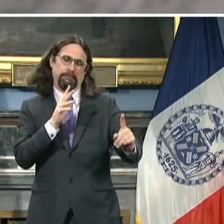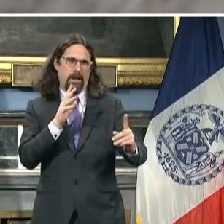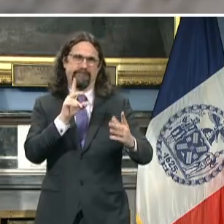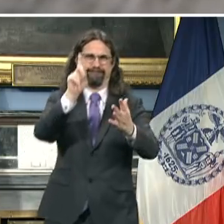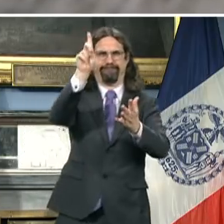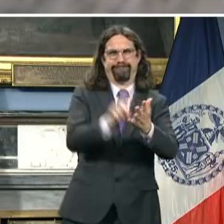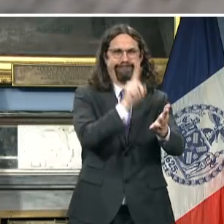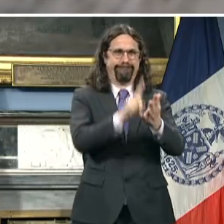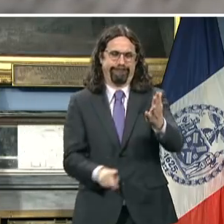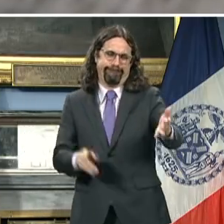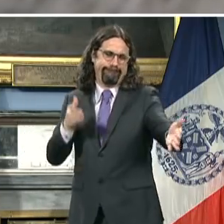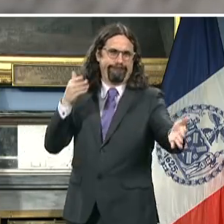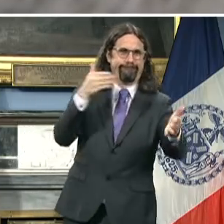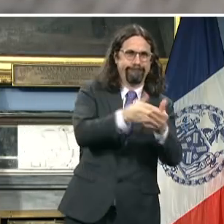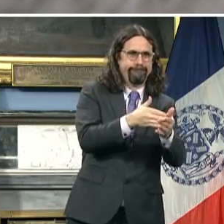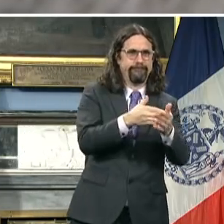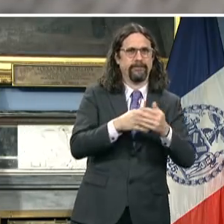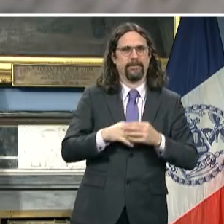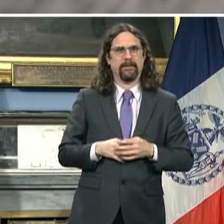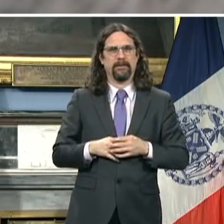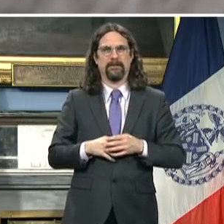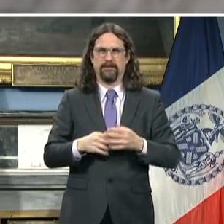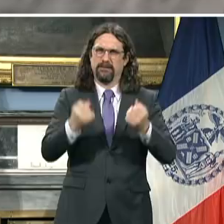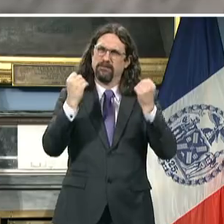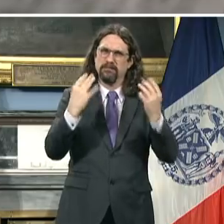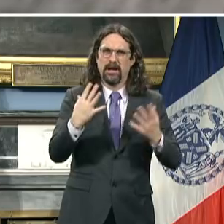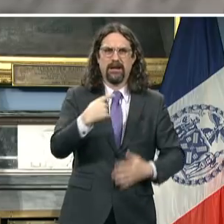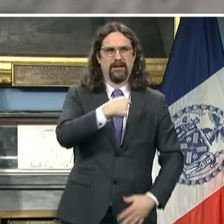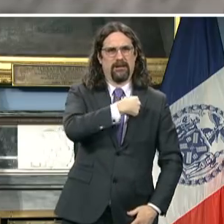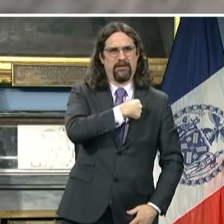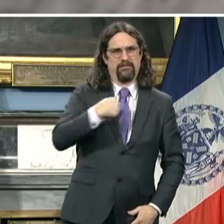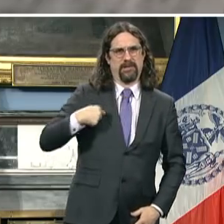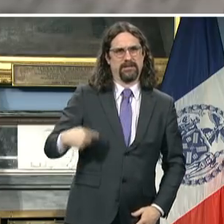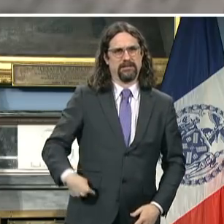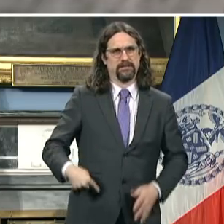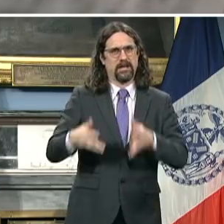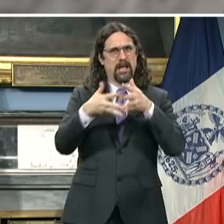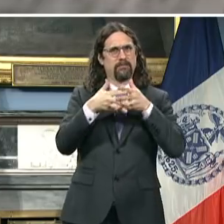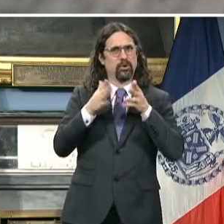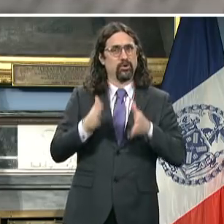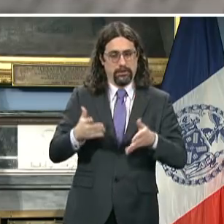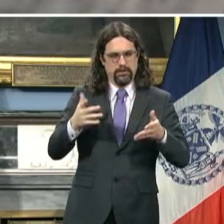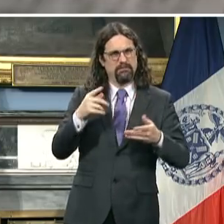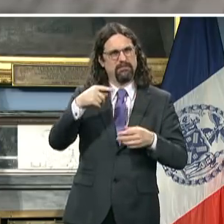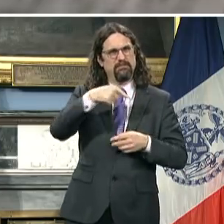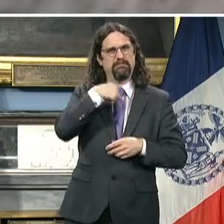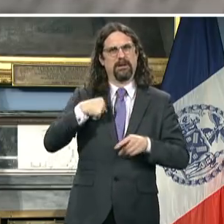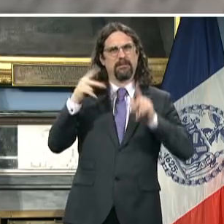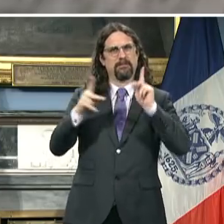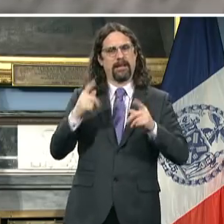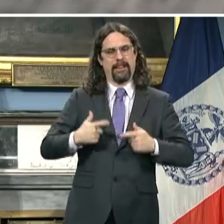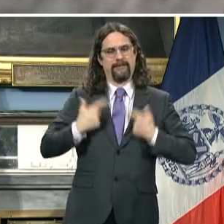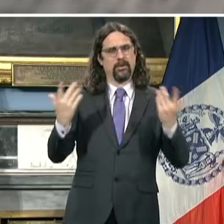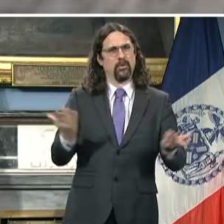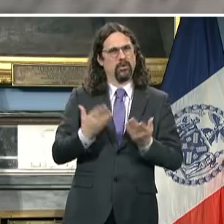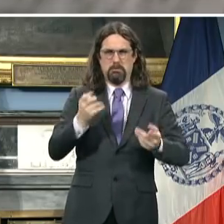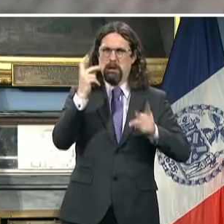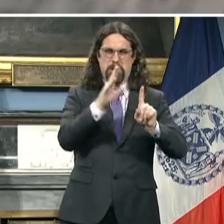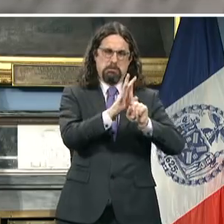COUNMMITS.IE I THINK IT'S ABSOLUTELY UNACCEPTABLE AND I KNOW LEGALLY IT IS UNACCEPTABLE BY THE LAWS IN NEW YORK CITY.